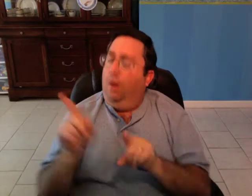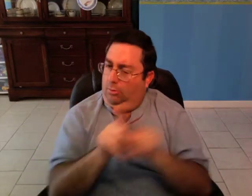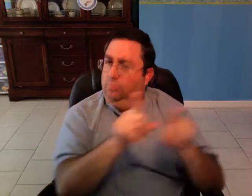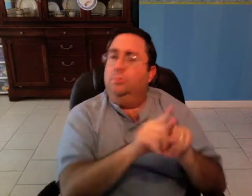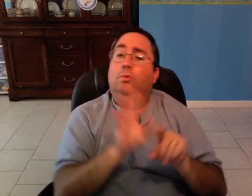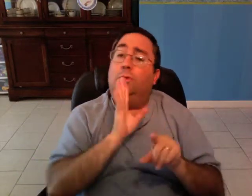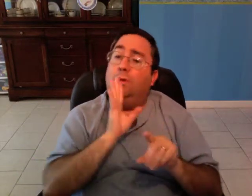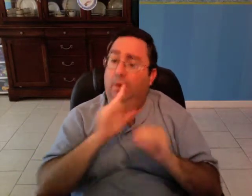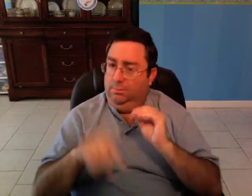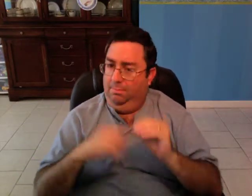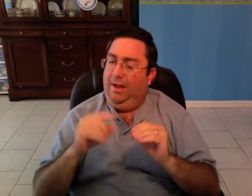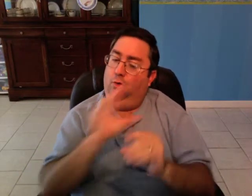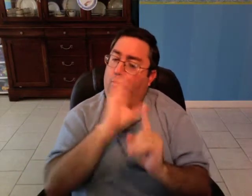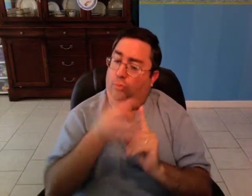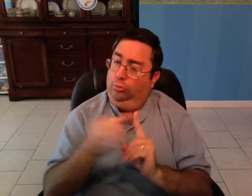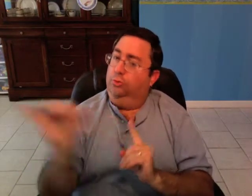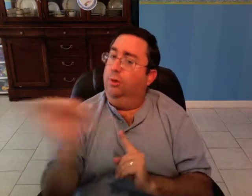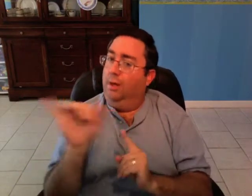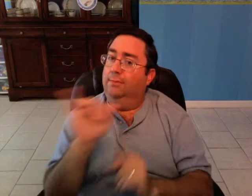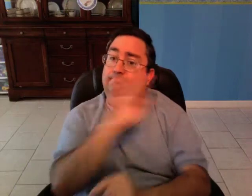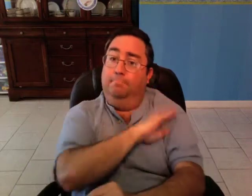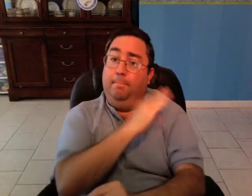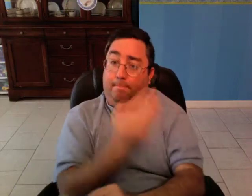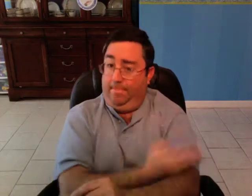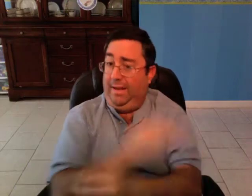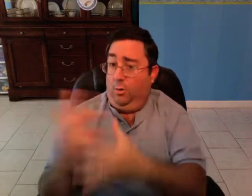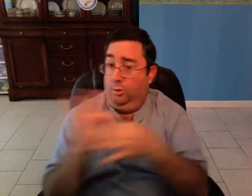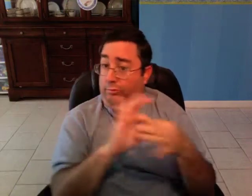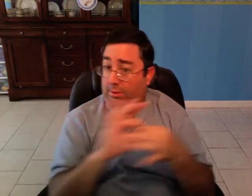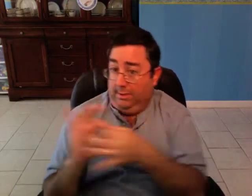also talks about culture as a power relationship.